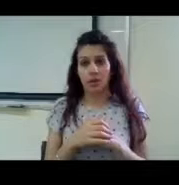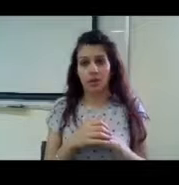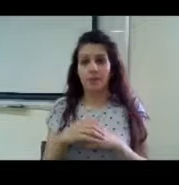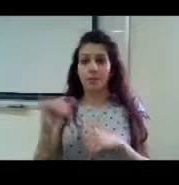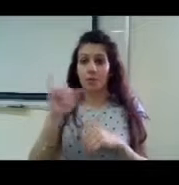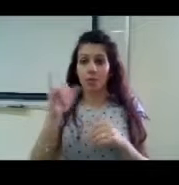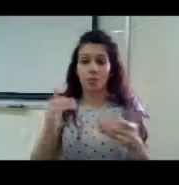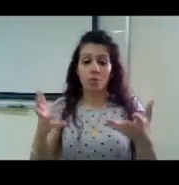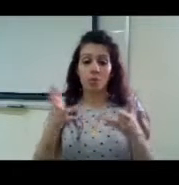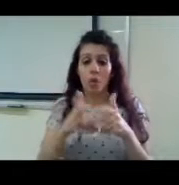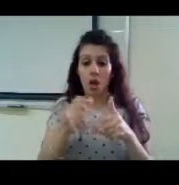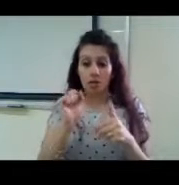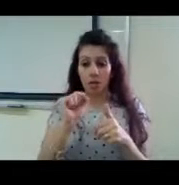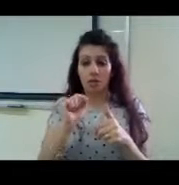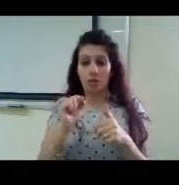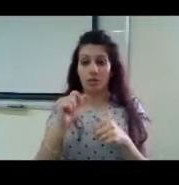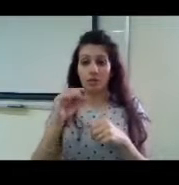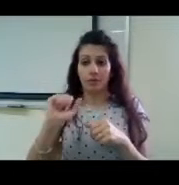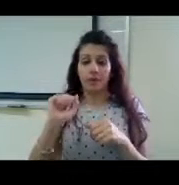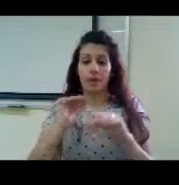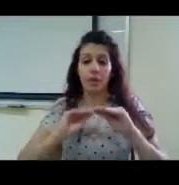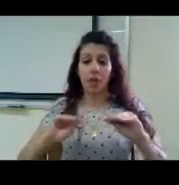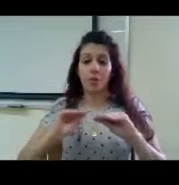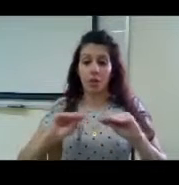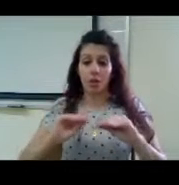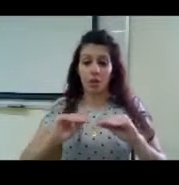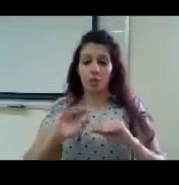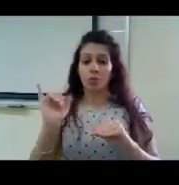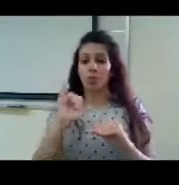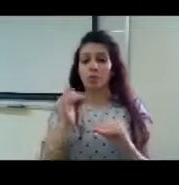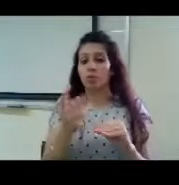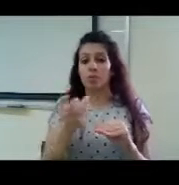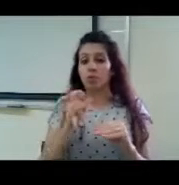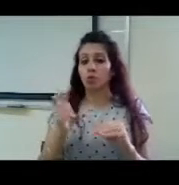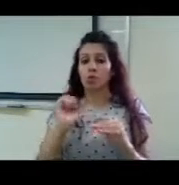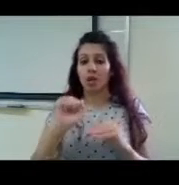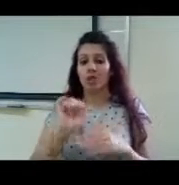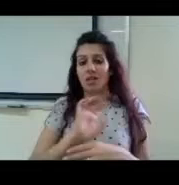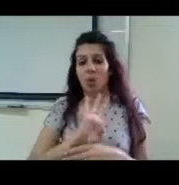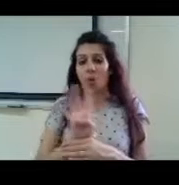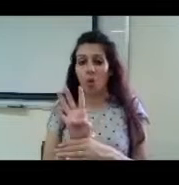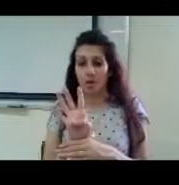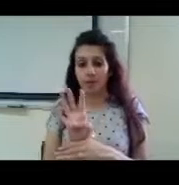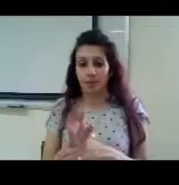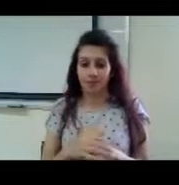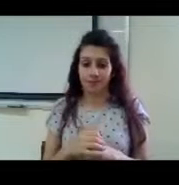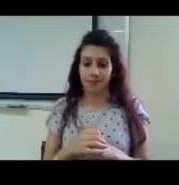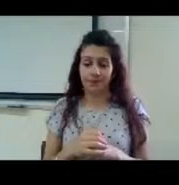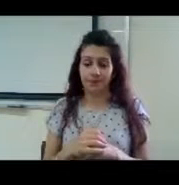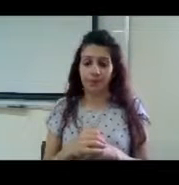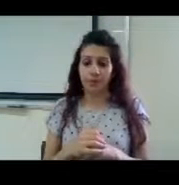barometer booyah est gelatin DJ had covered sir - what ailment warm it had